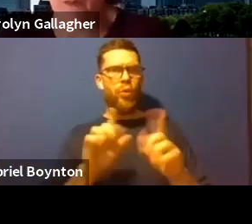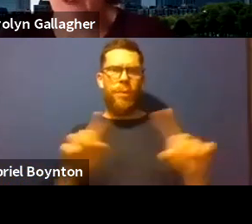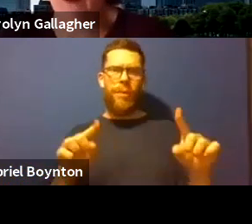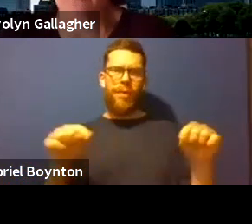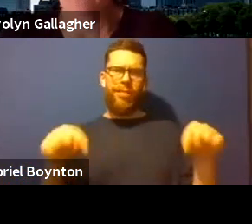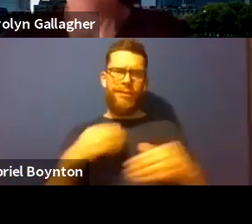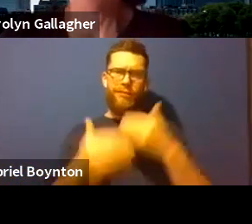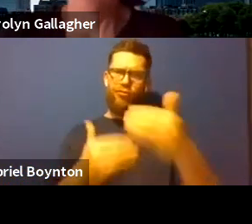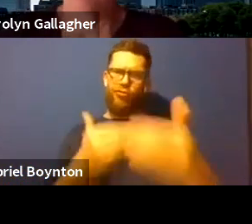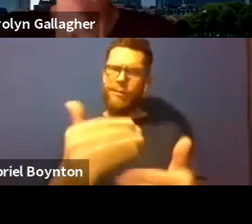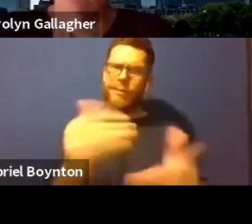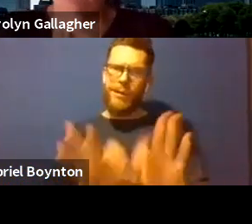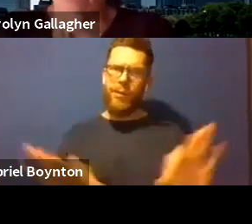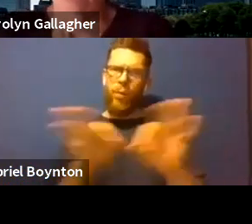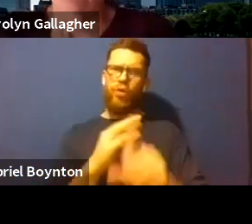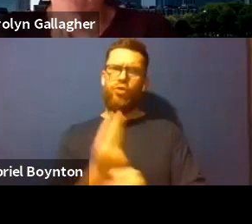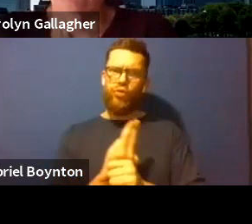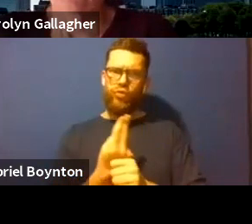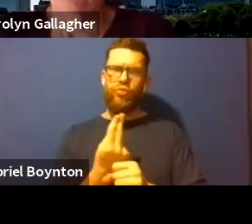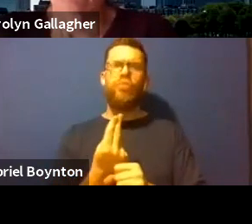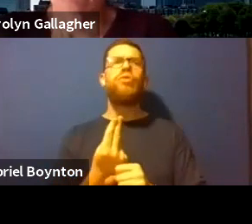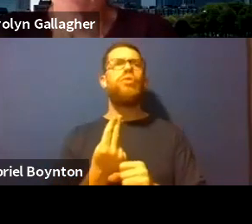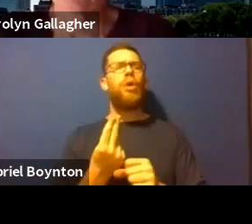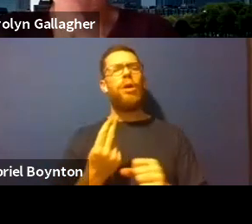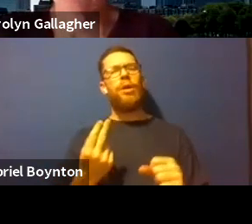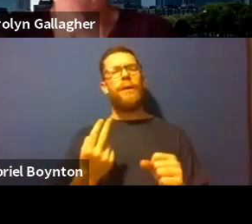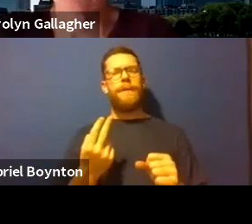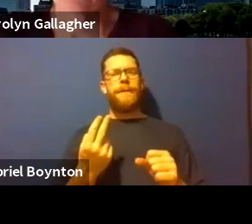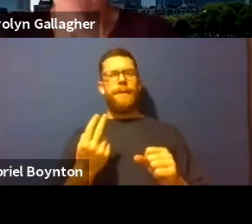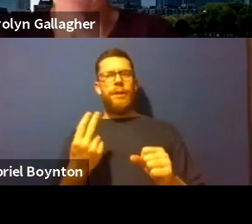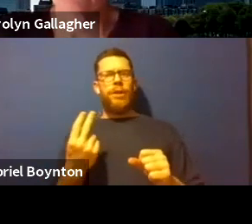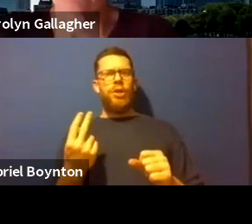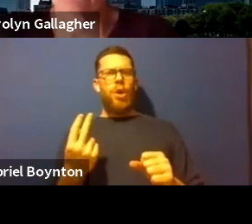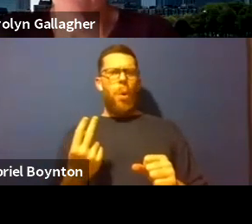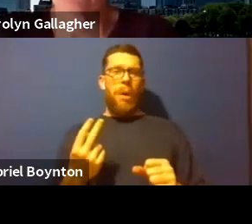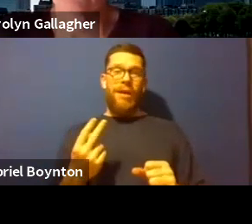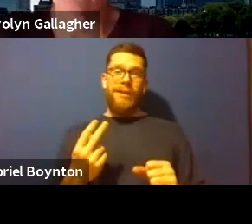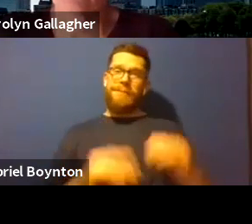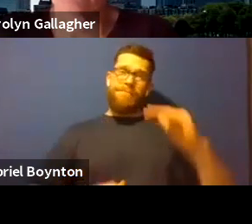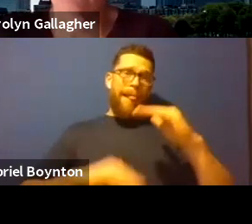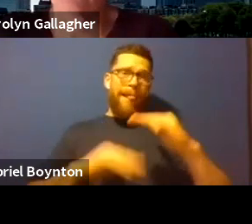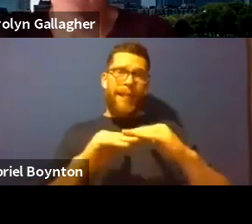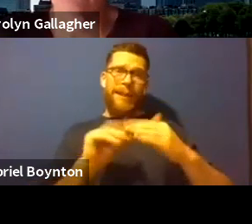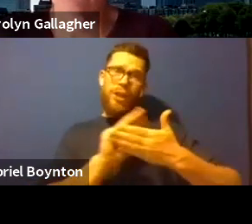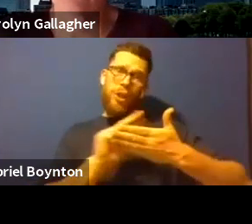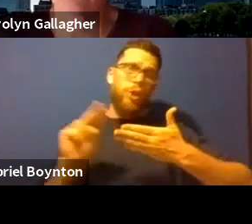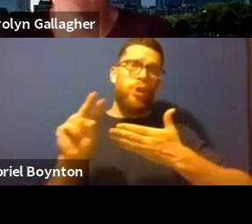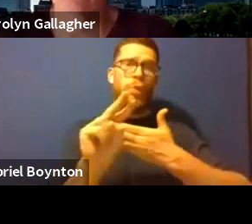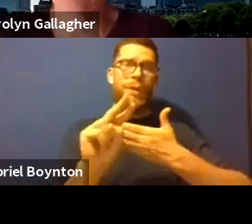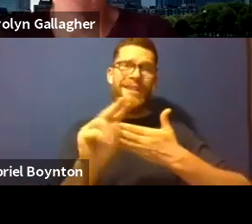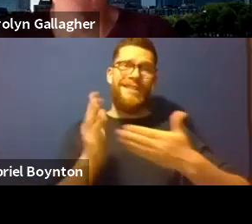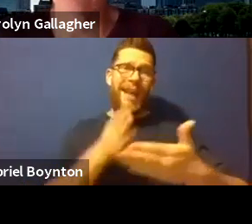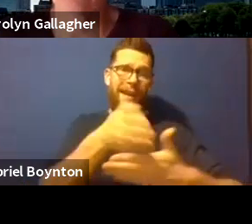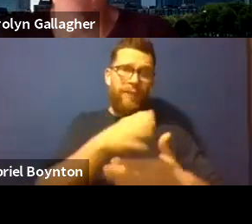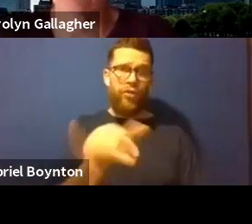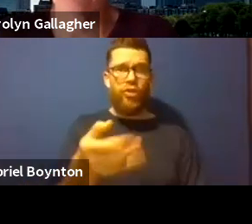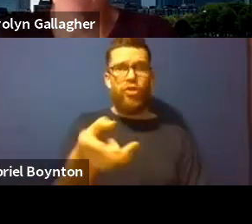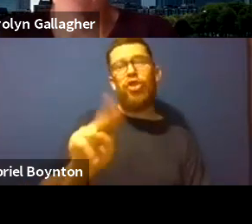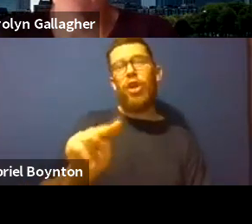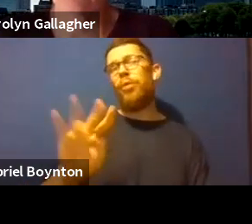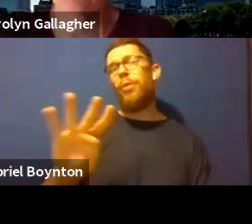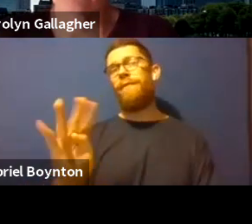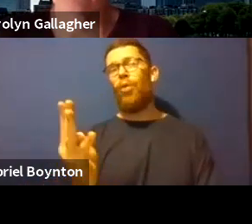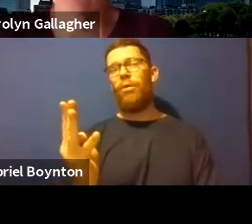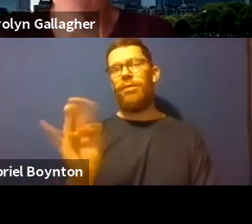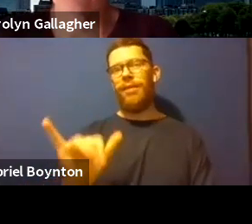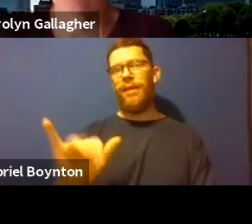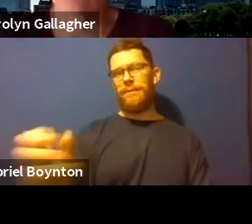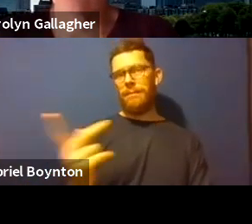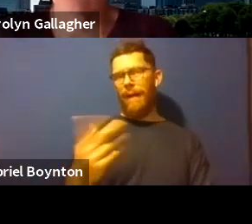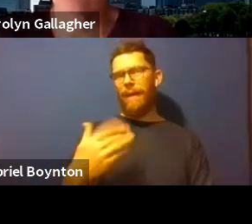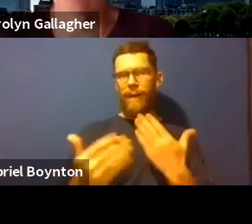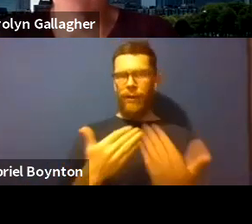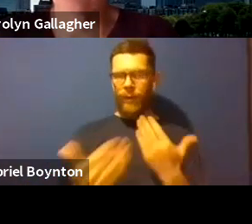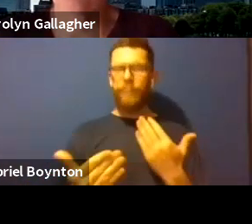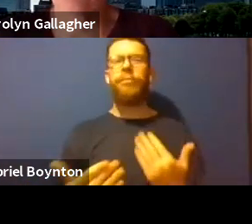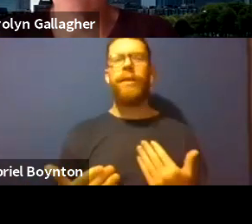Joe Baeta, Supt. : So I mean going through at least two weeks after January 4 which is the return date makes a lot of sense to me because I'm concerned about that window. When we return, being a potential spike time